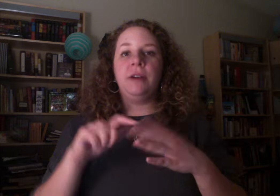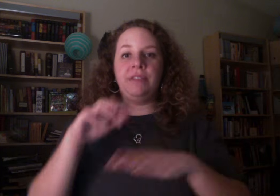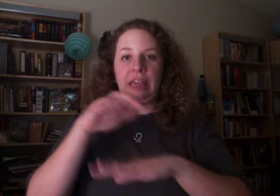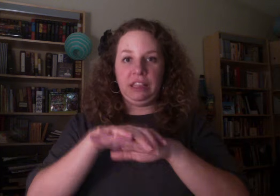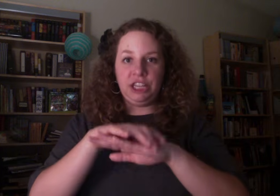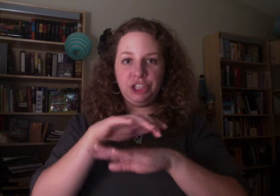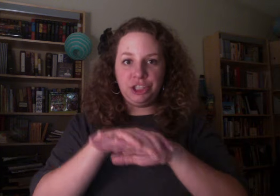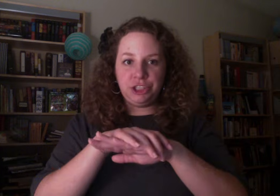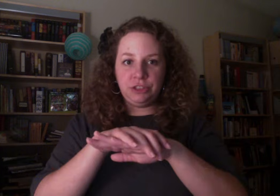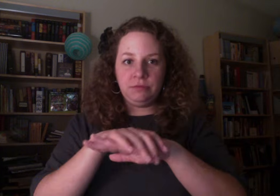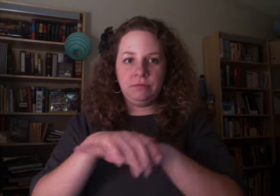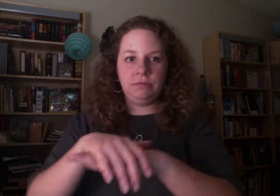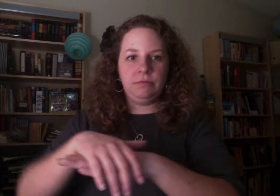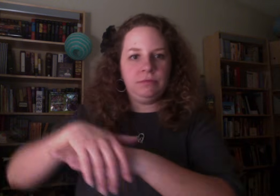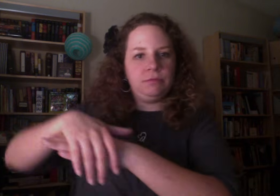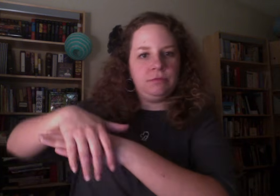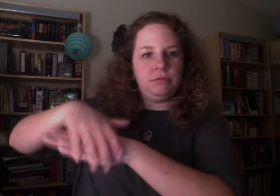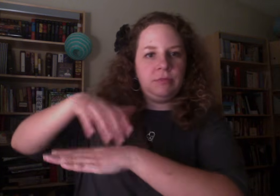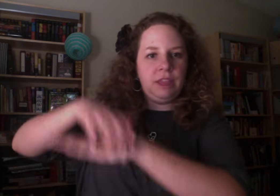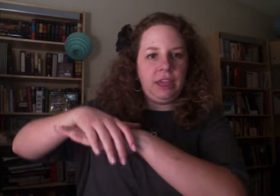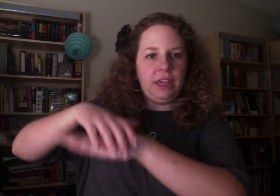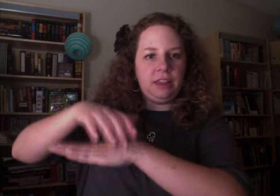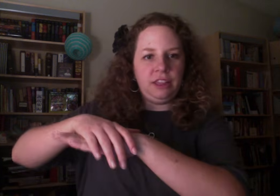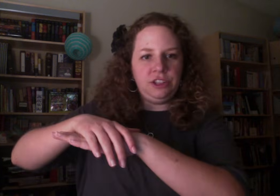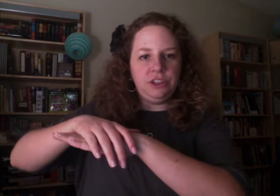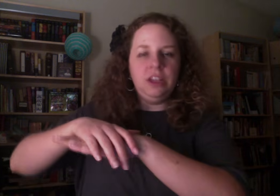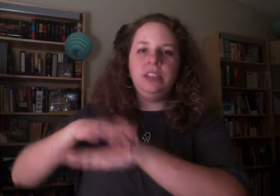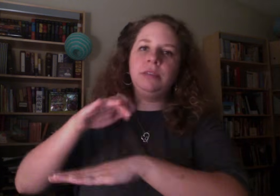You have English, English.